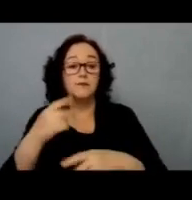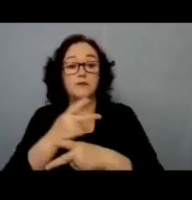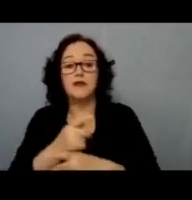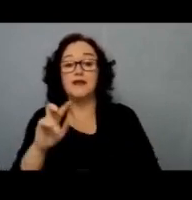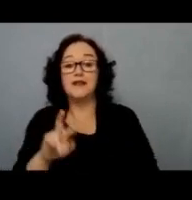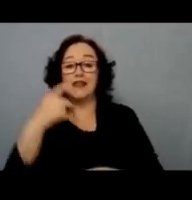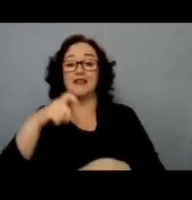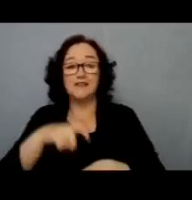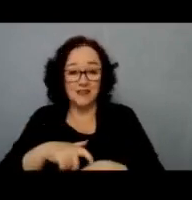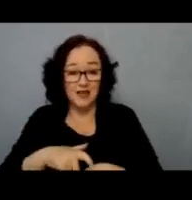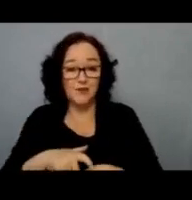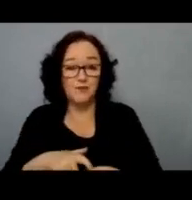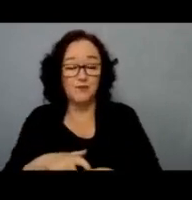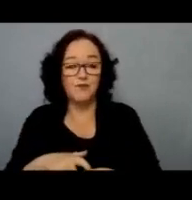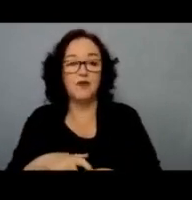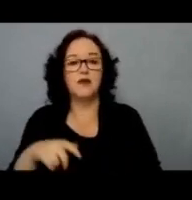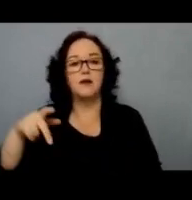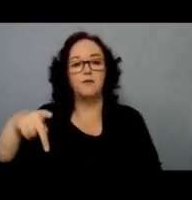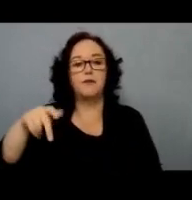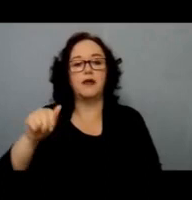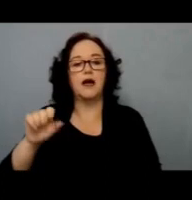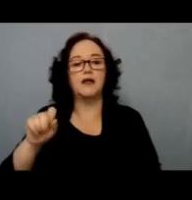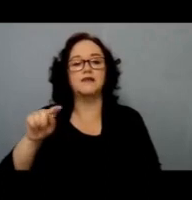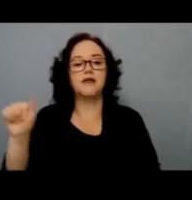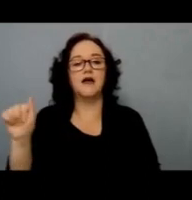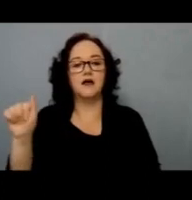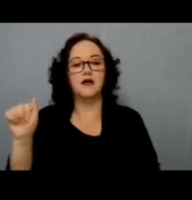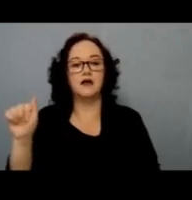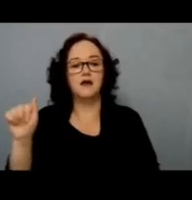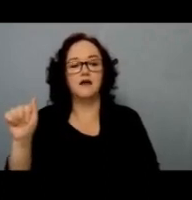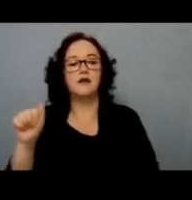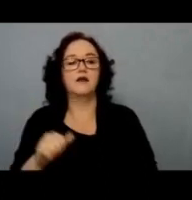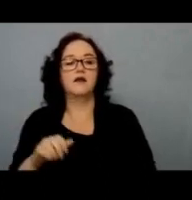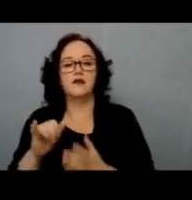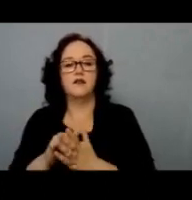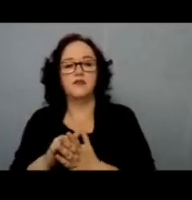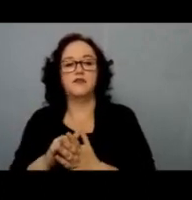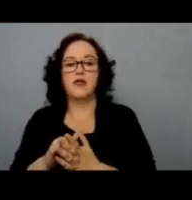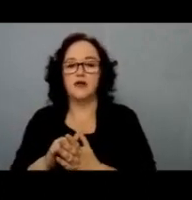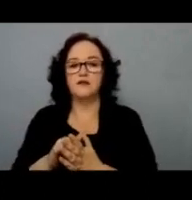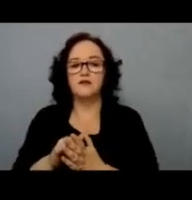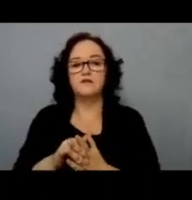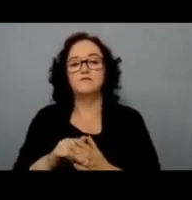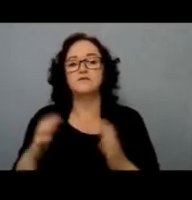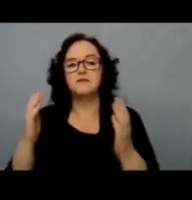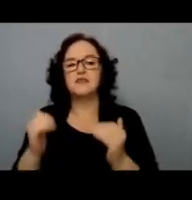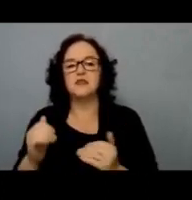Successful Parenting is dedicated to enhancing the well being of at risk parents with learning difficulties in their